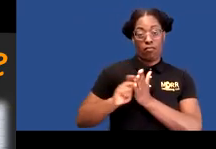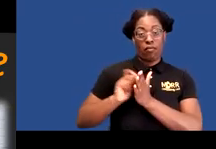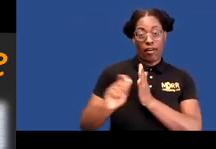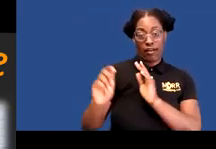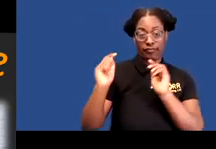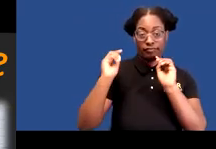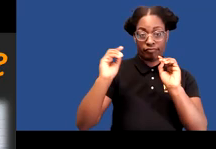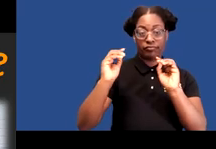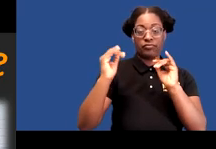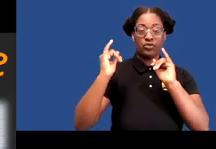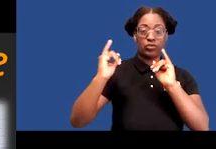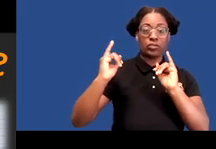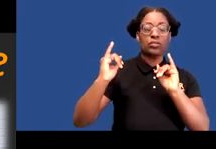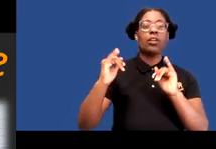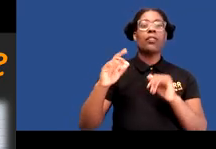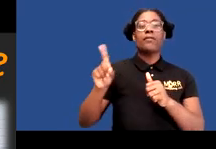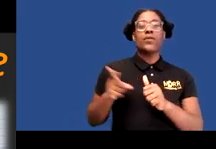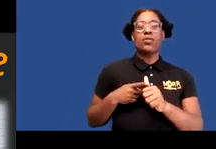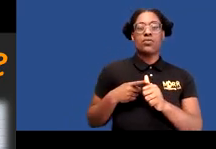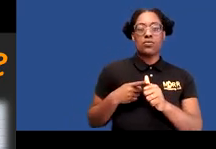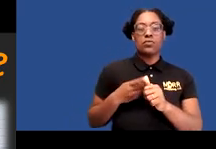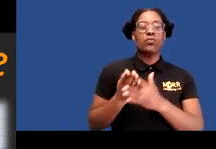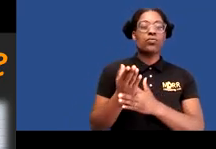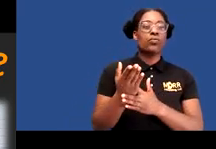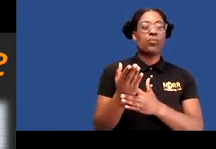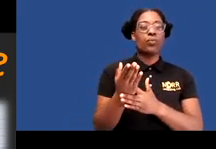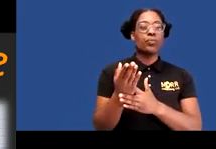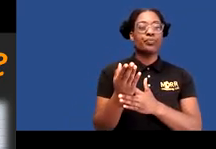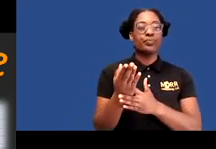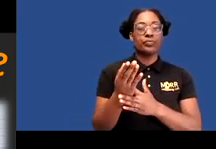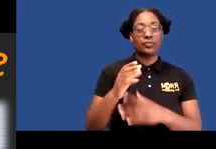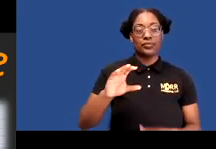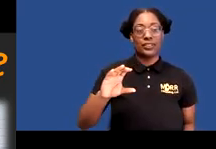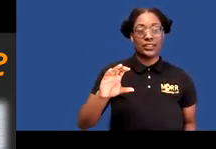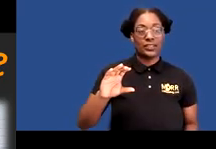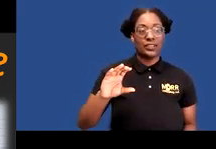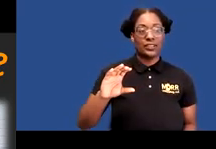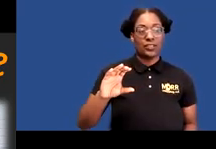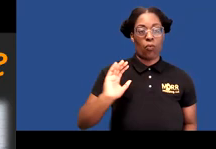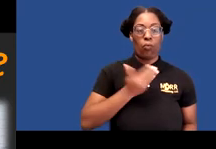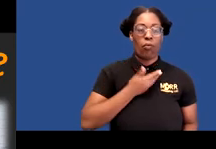the first one that we have through CCCCs through our professional organization